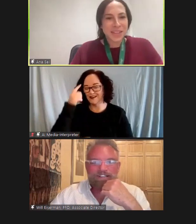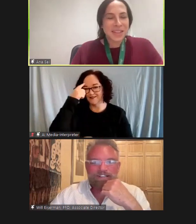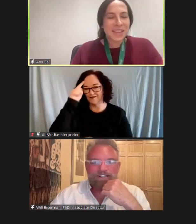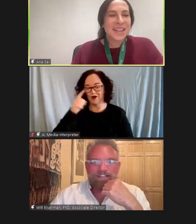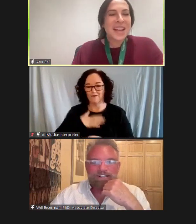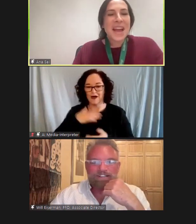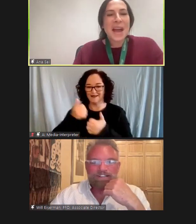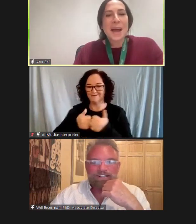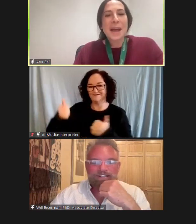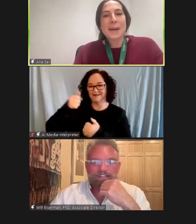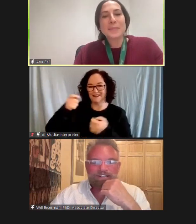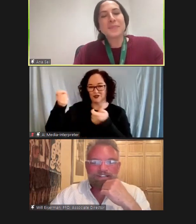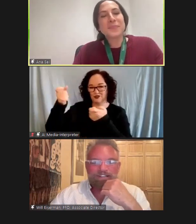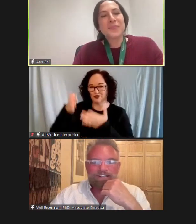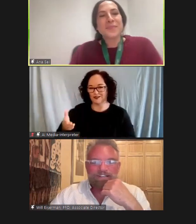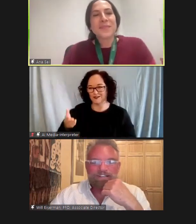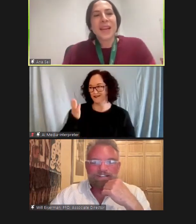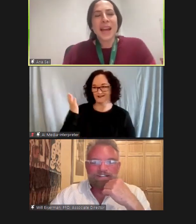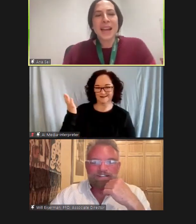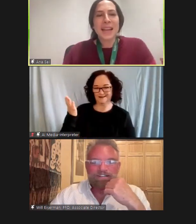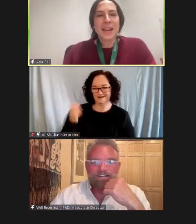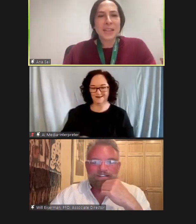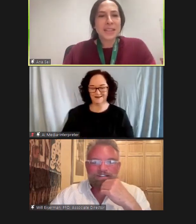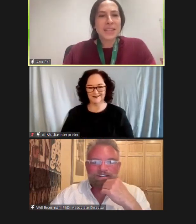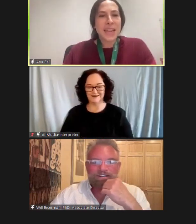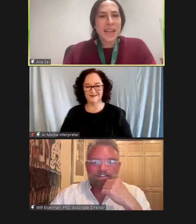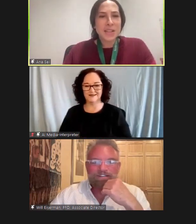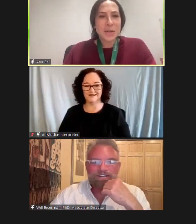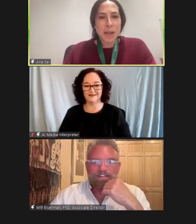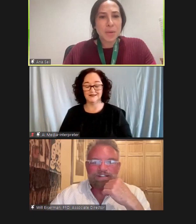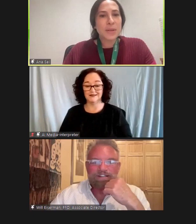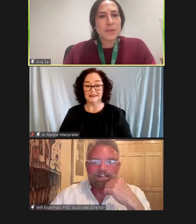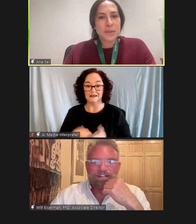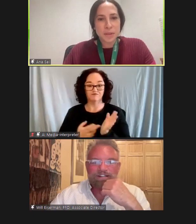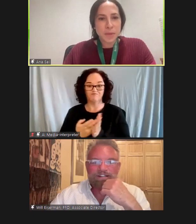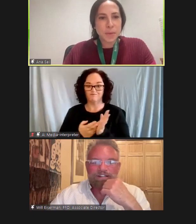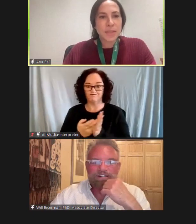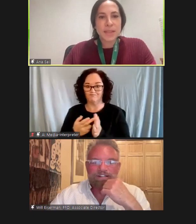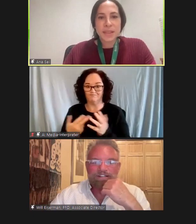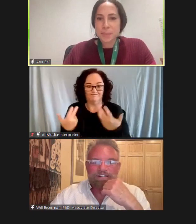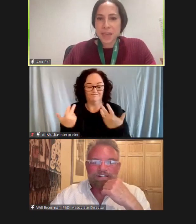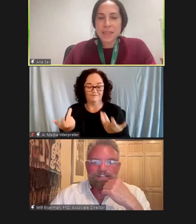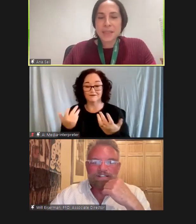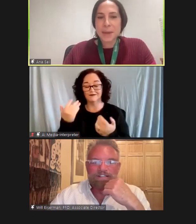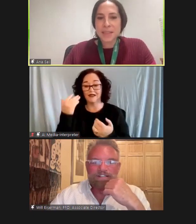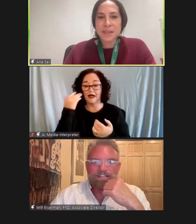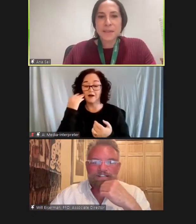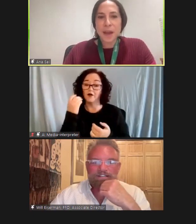director um I honestly I don't I know